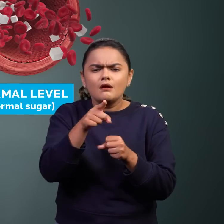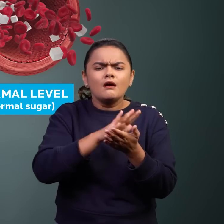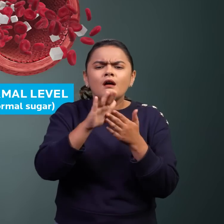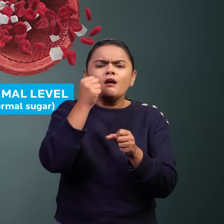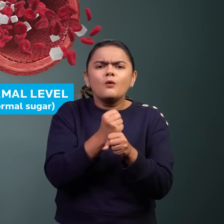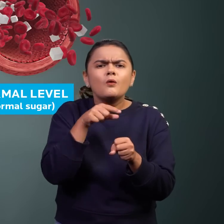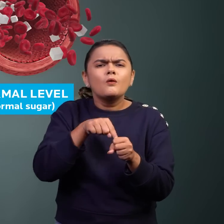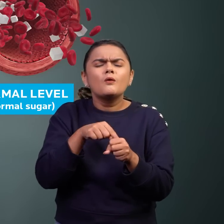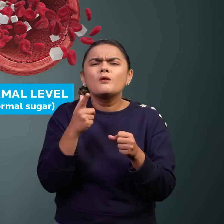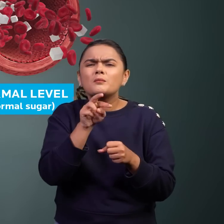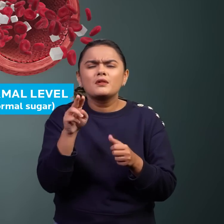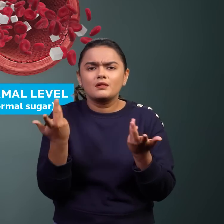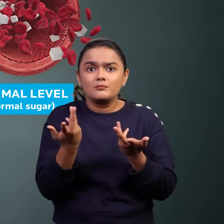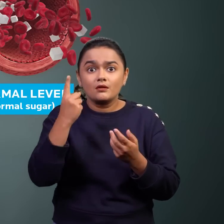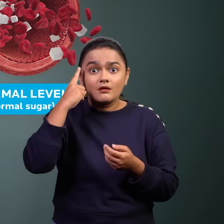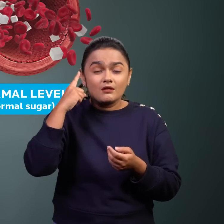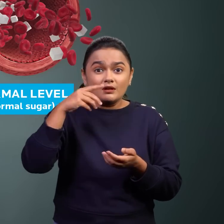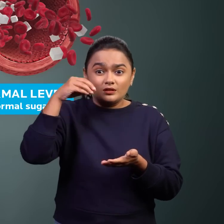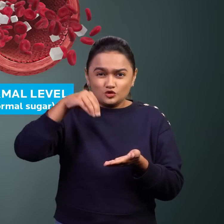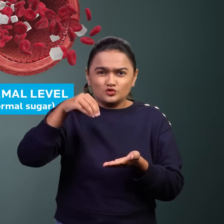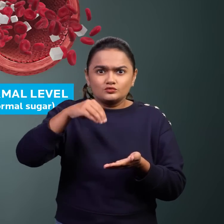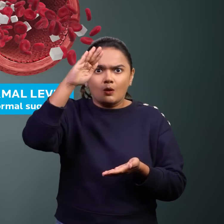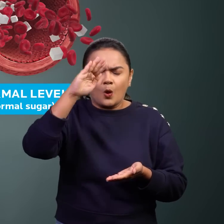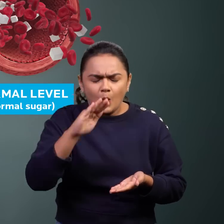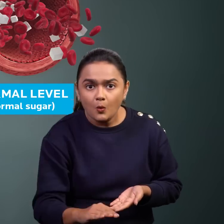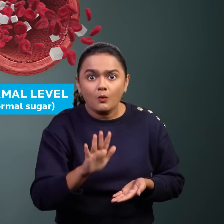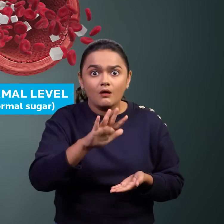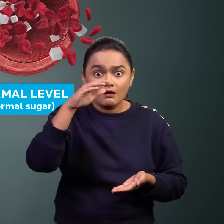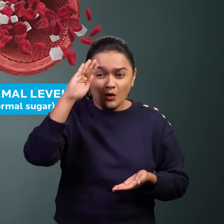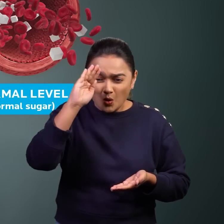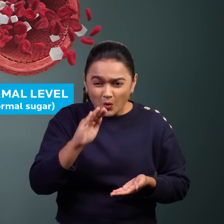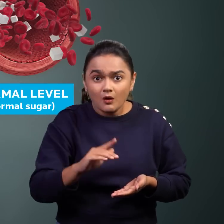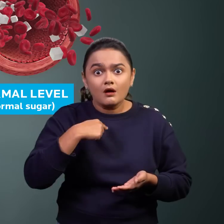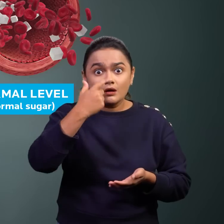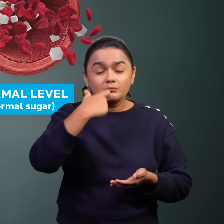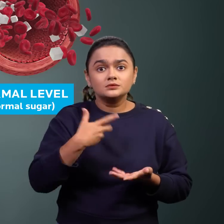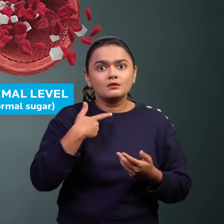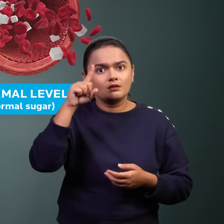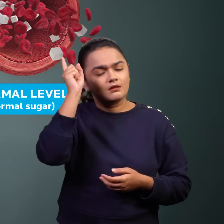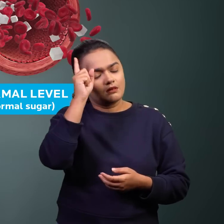Now, what is hypoglycemia? It means a fall in blood sugar levels. It can drop so low that a person may lose consciousness!